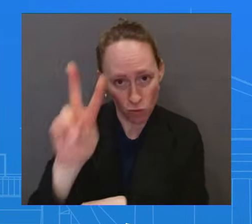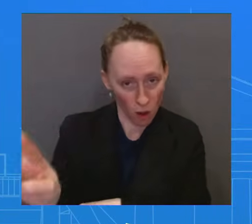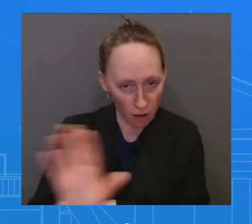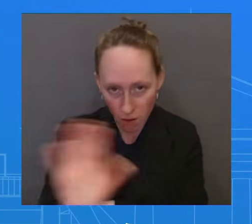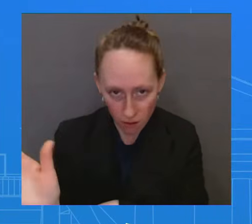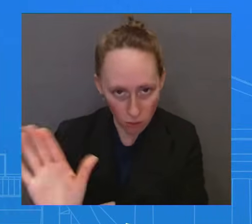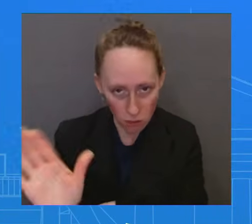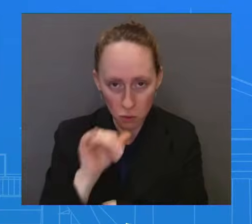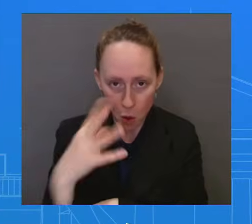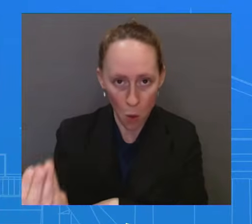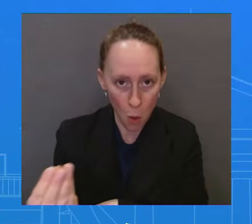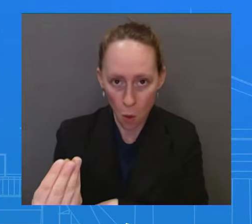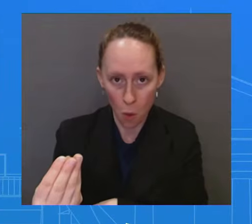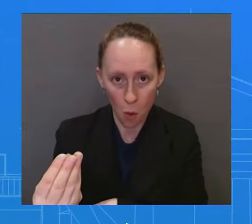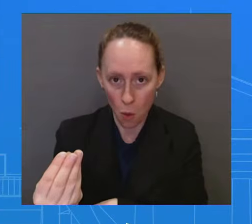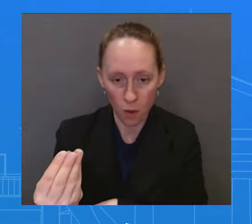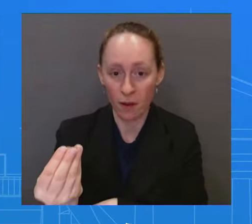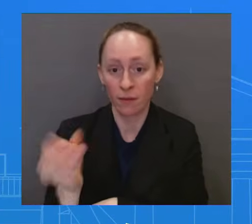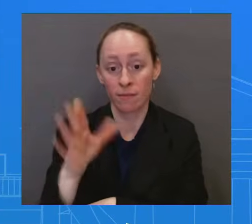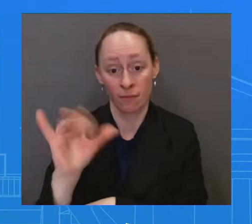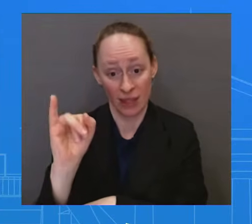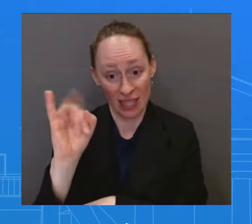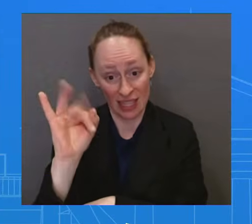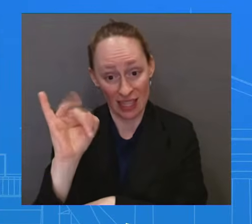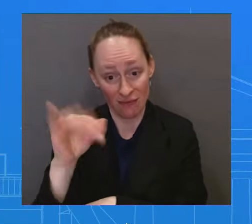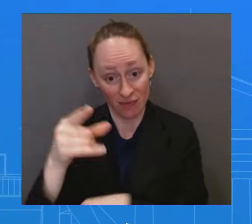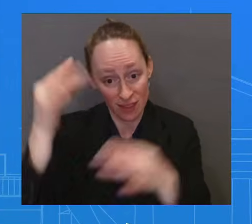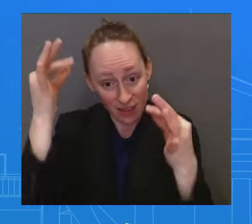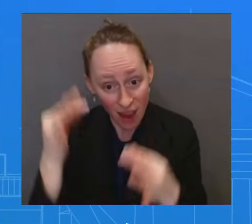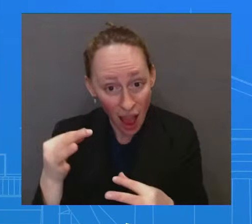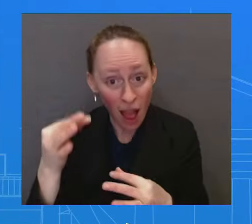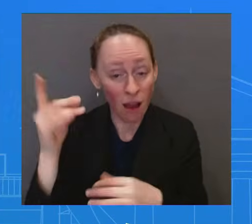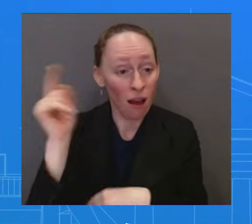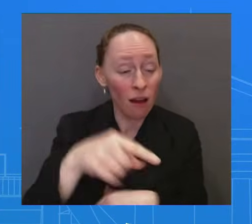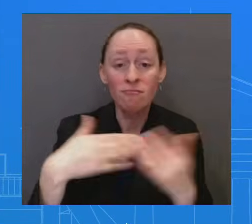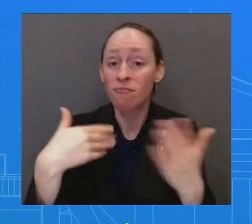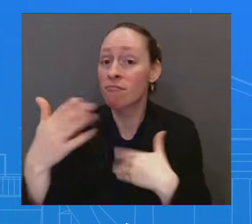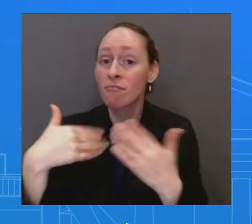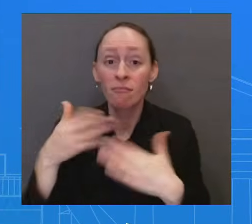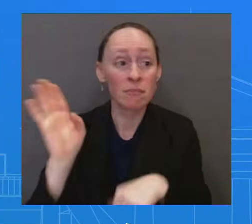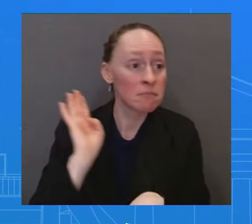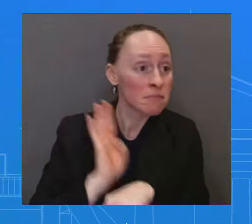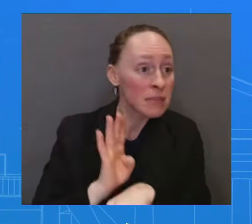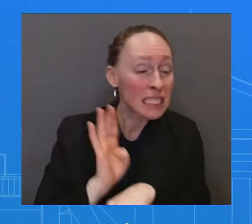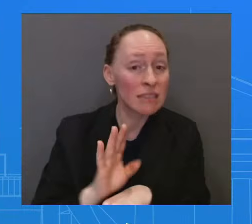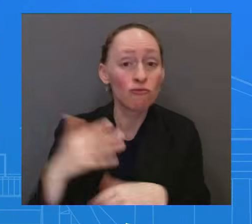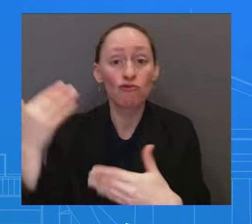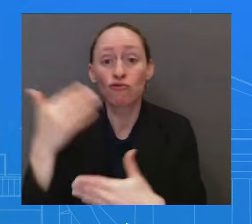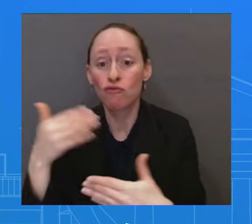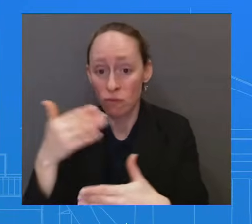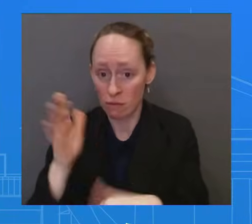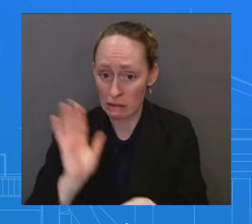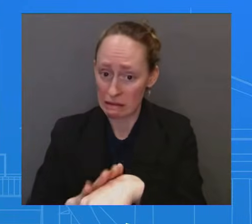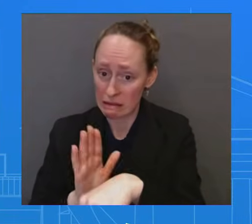what the potential detention threat is. And in Venezuela, that -- that threat is high. That's right there on the website. If you're going to travel, go to State.gov.